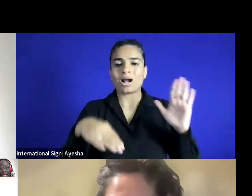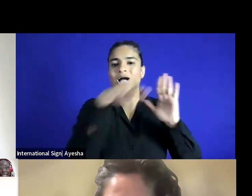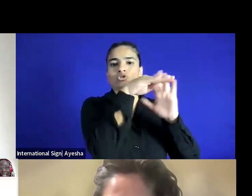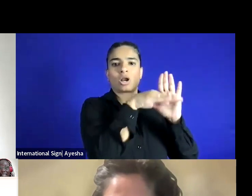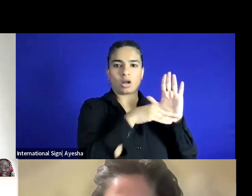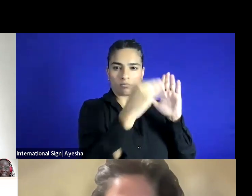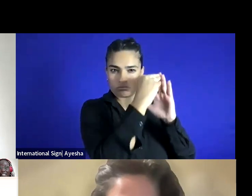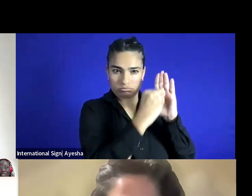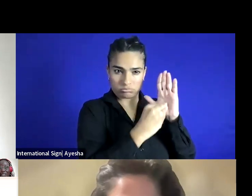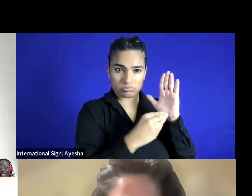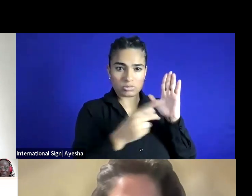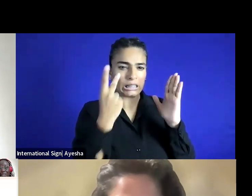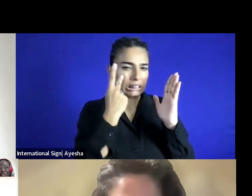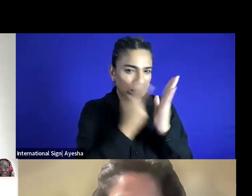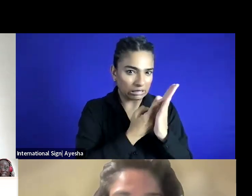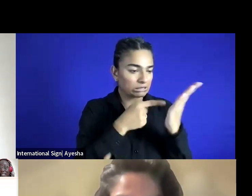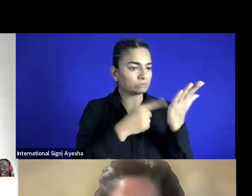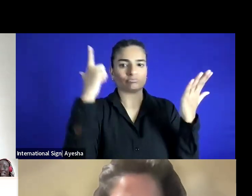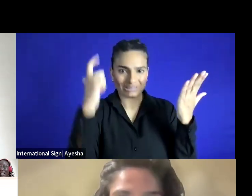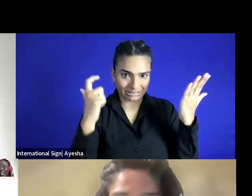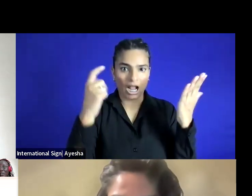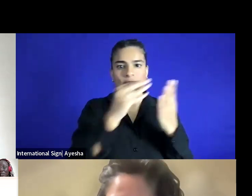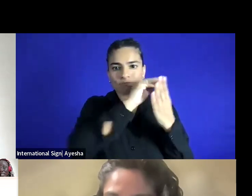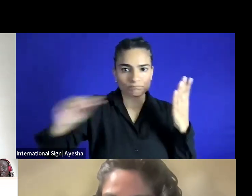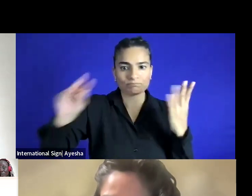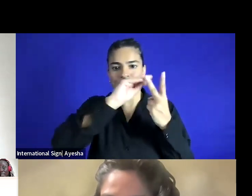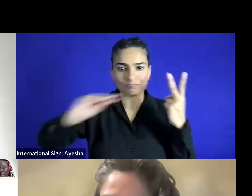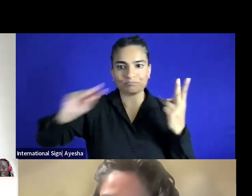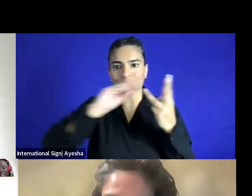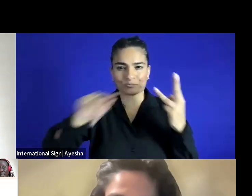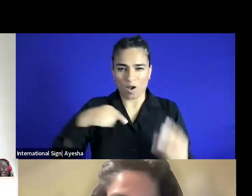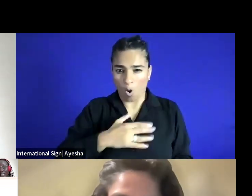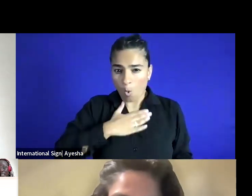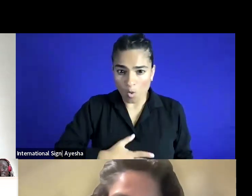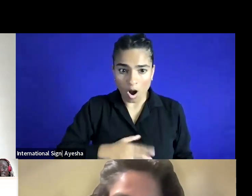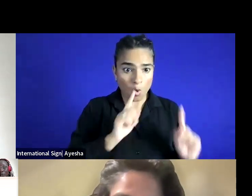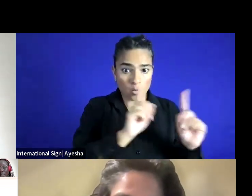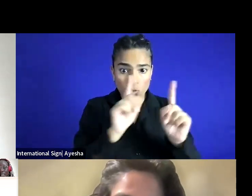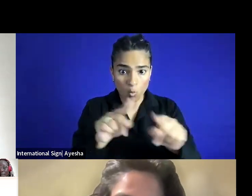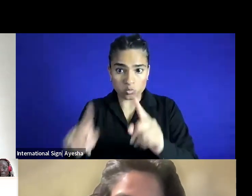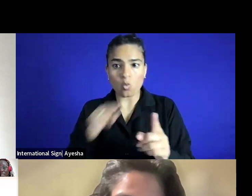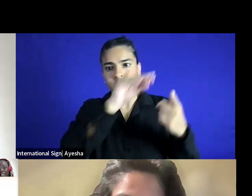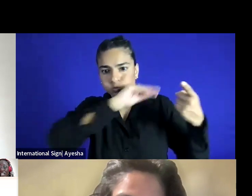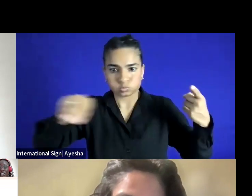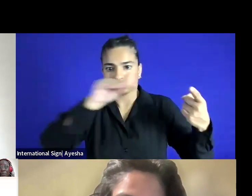start adding in the sessions that you want to attend. And also take note that, this is, we are still uploading decision